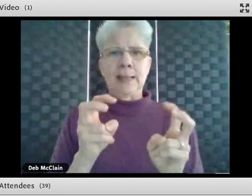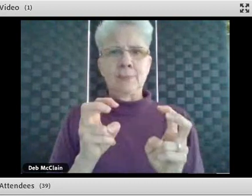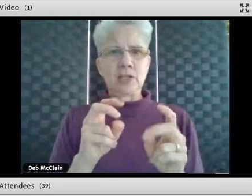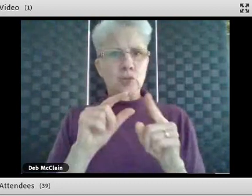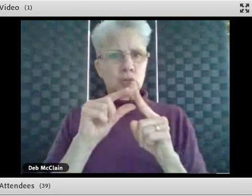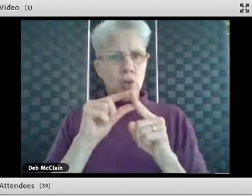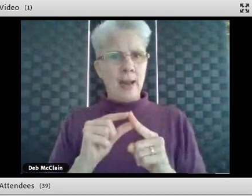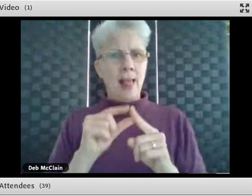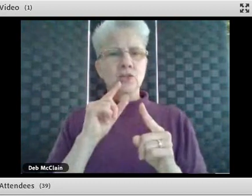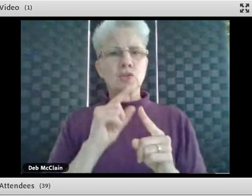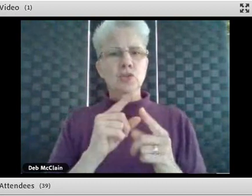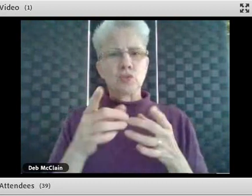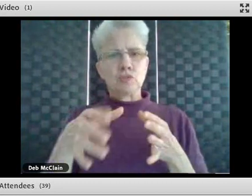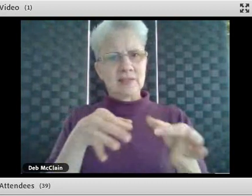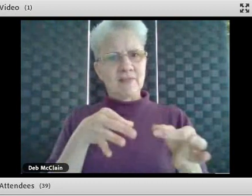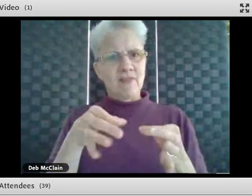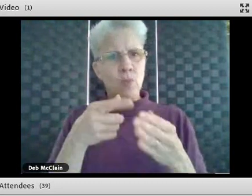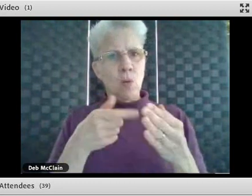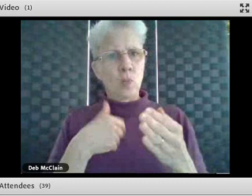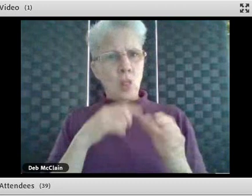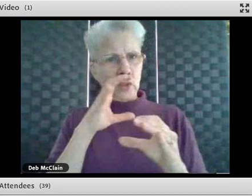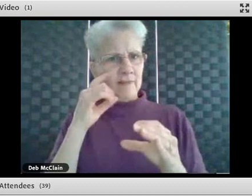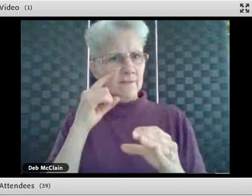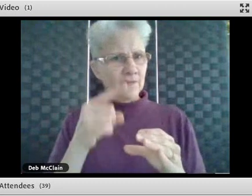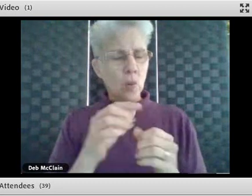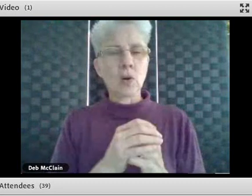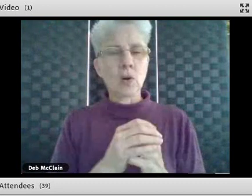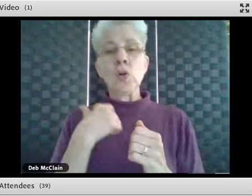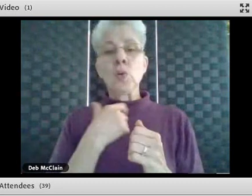to find what we're looking for. We need to have --